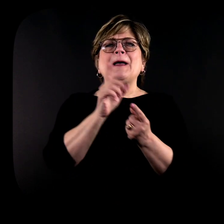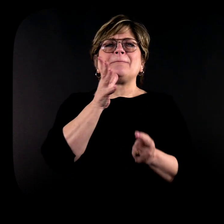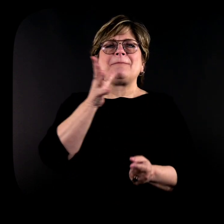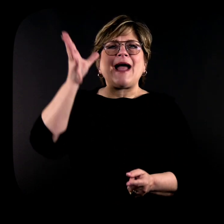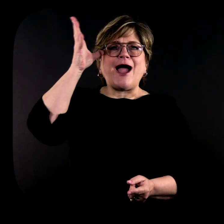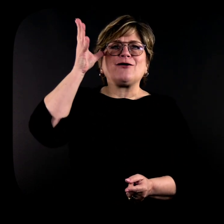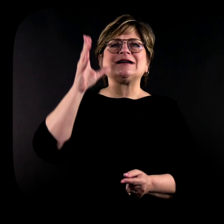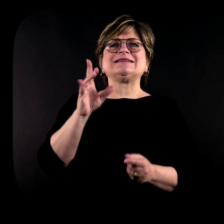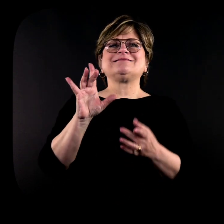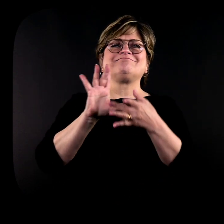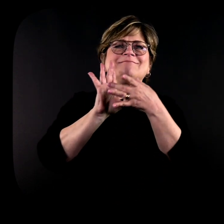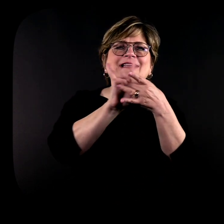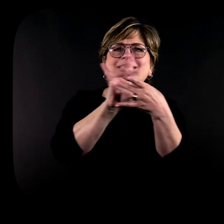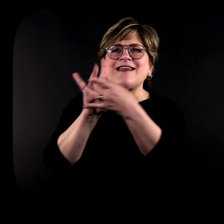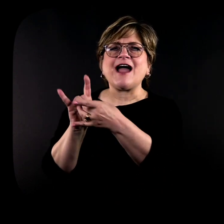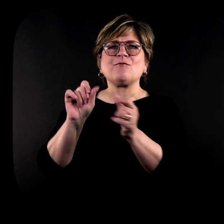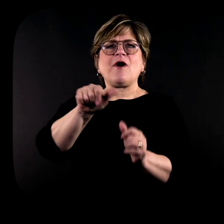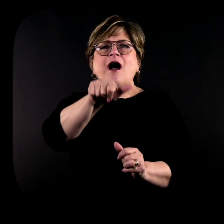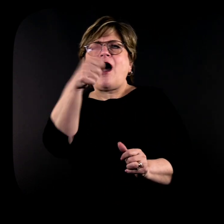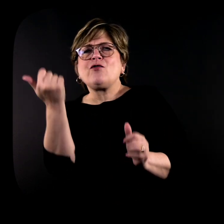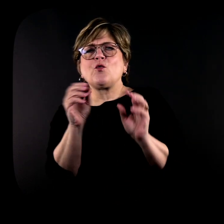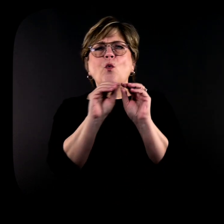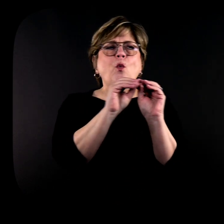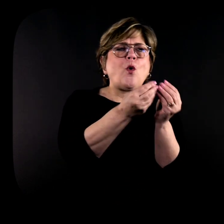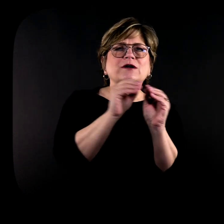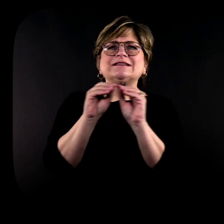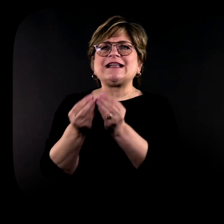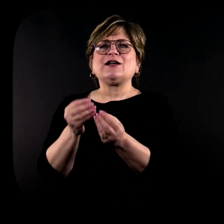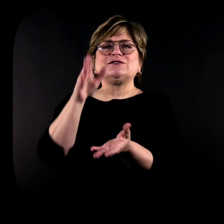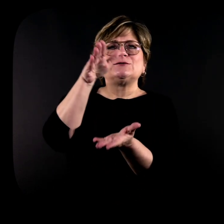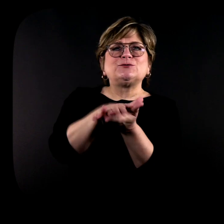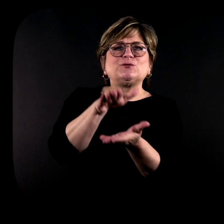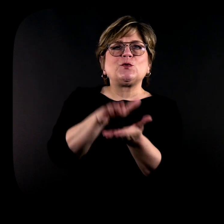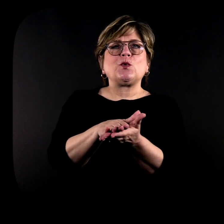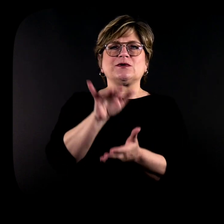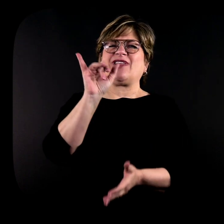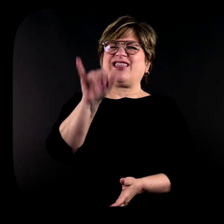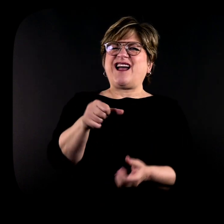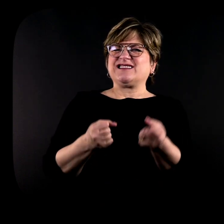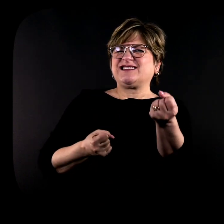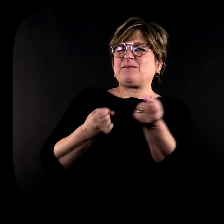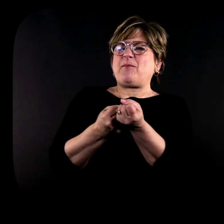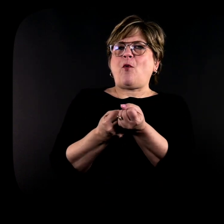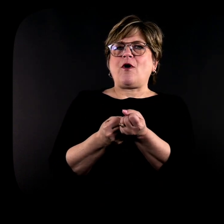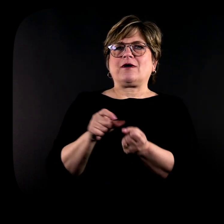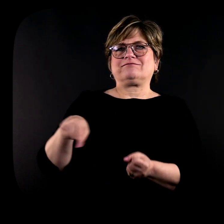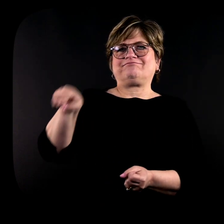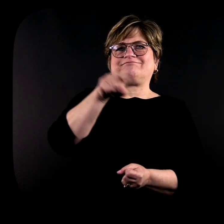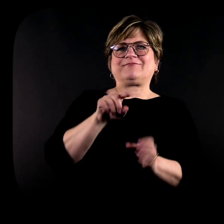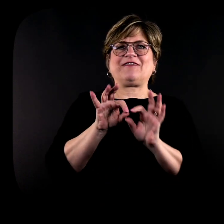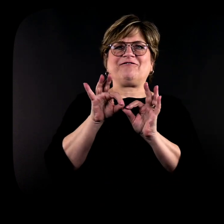connecting with other organizations and schools that support these families.